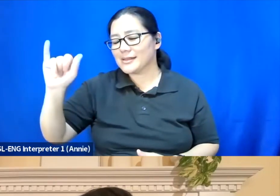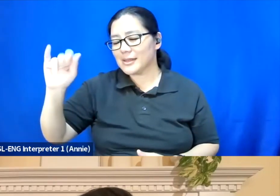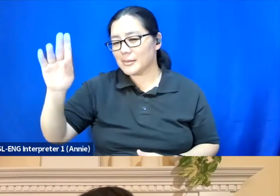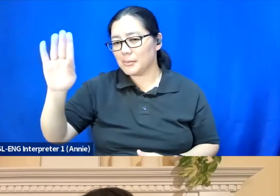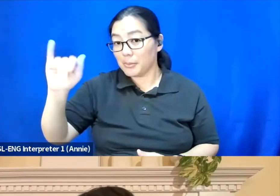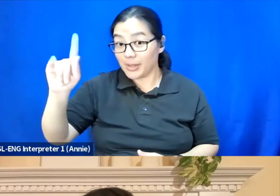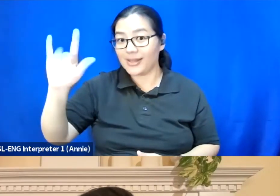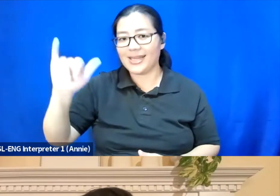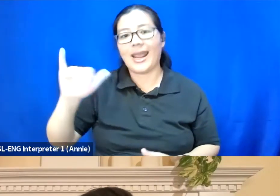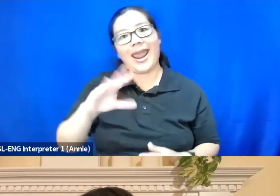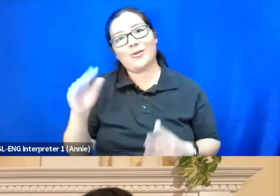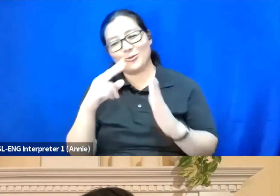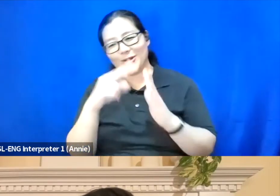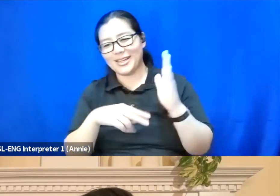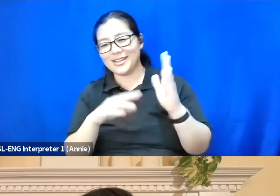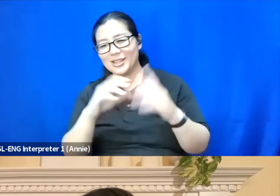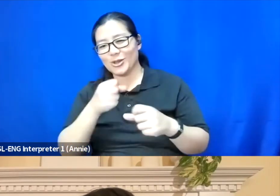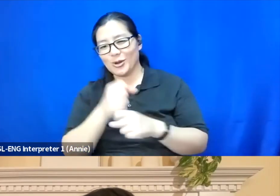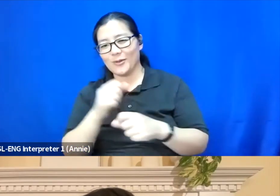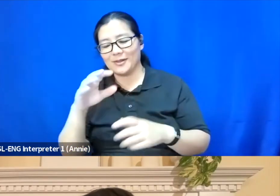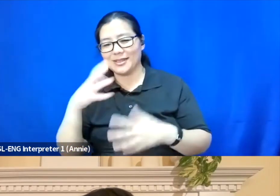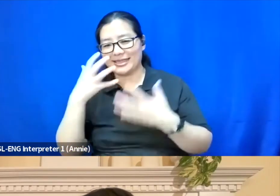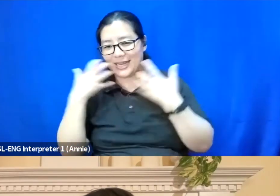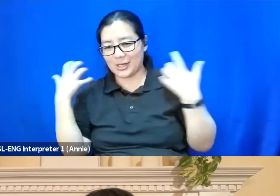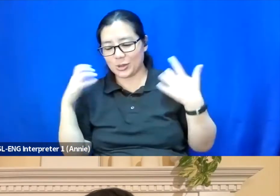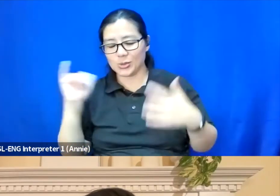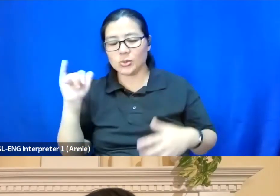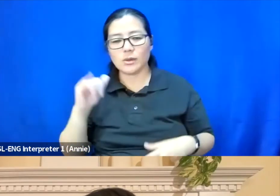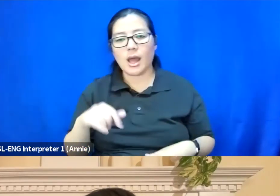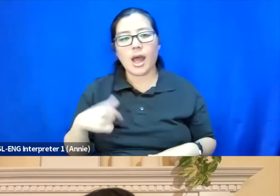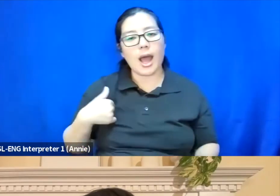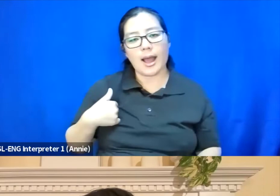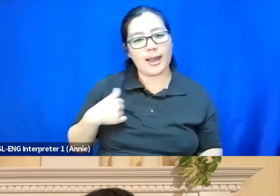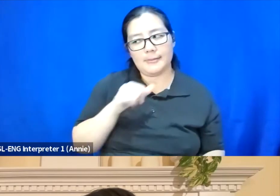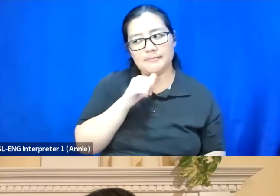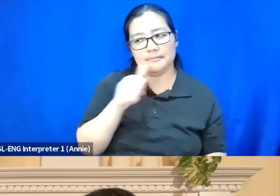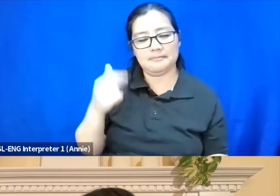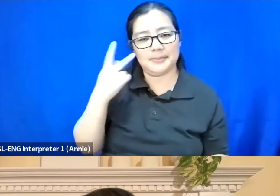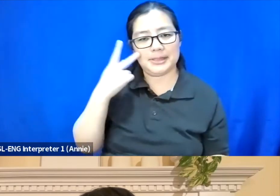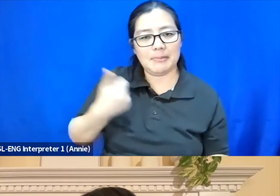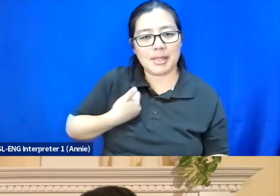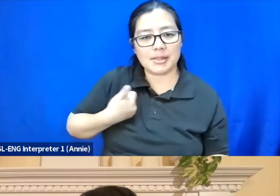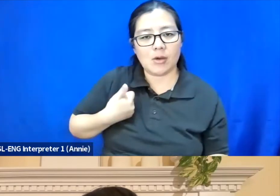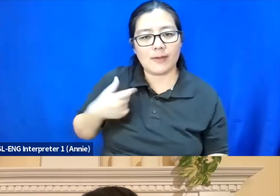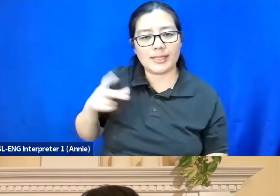so welcoming and warm if it hadn't been for Alice's important work.